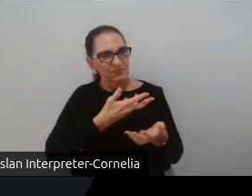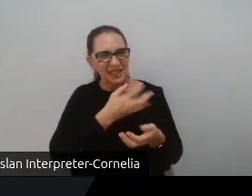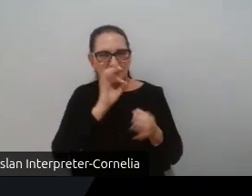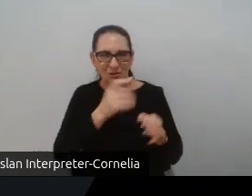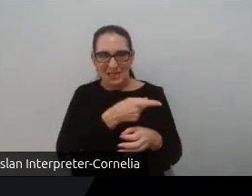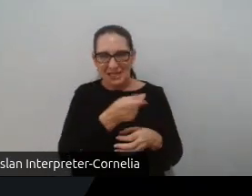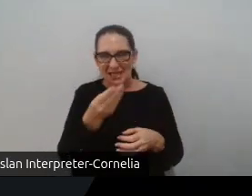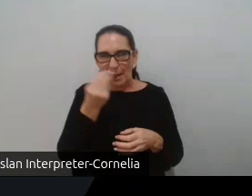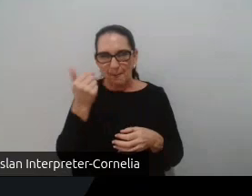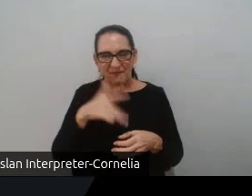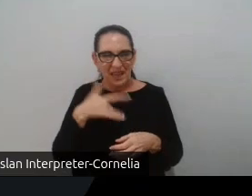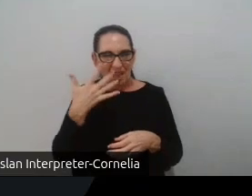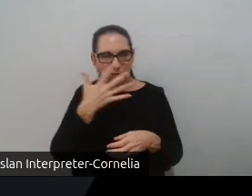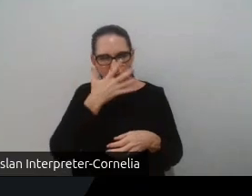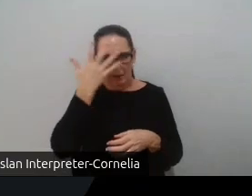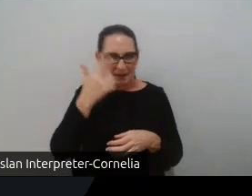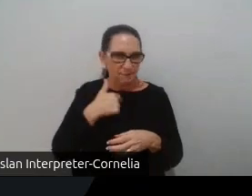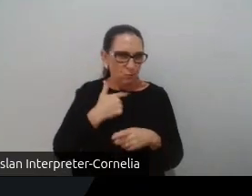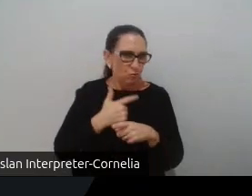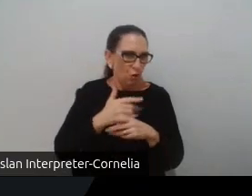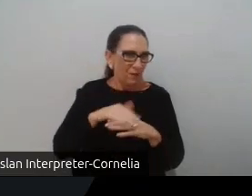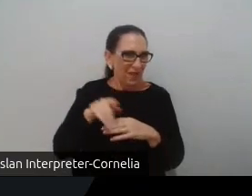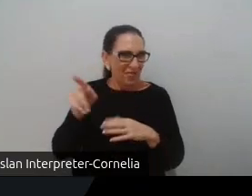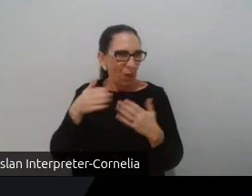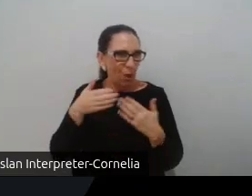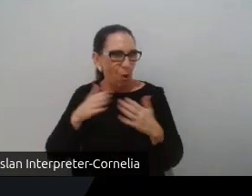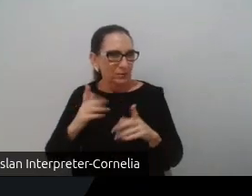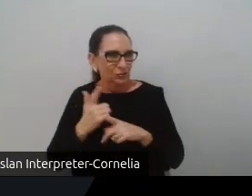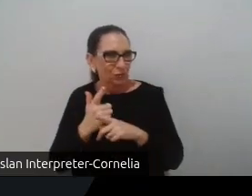about that. So that's just another example of a story card you can uh lay out that you can